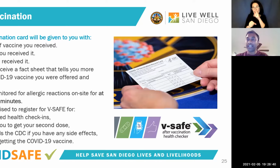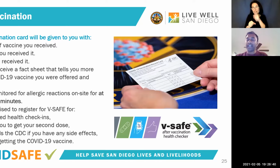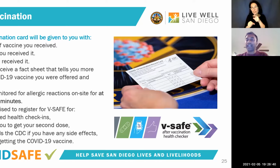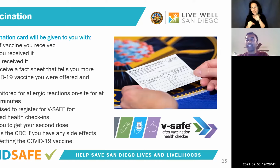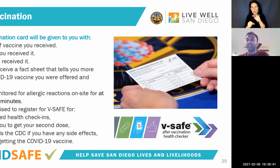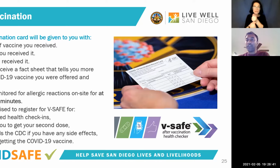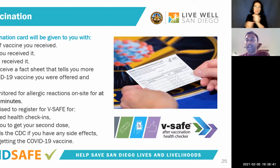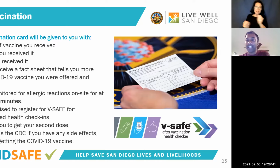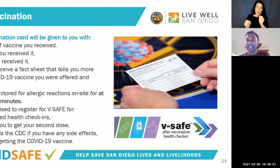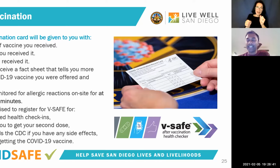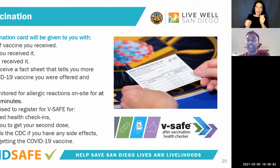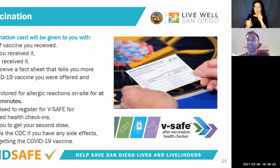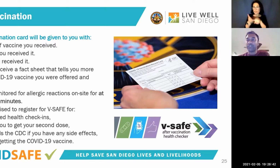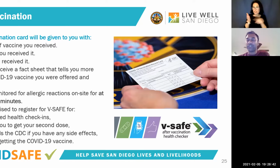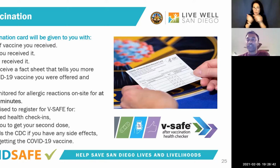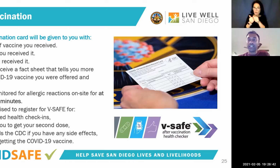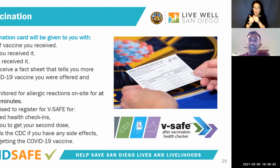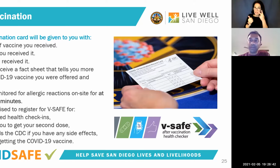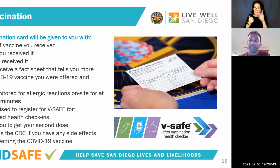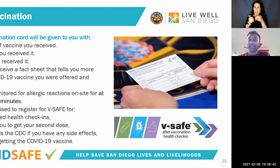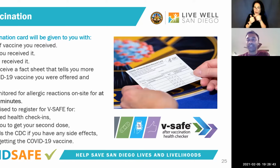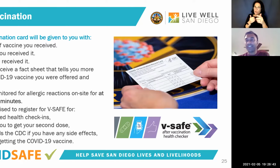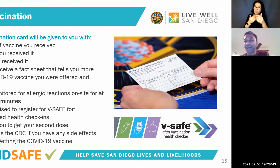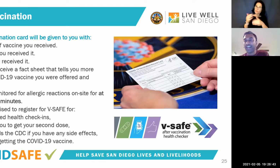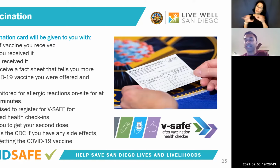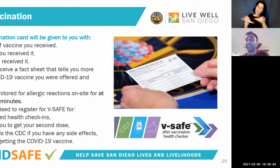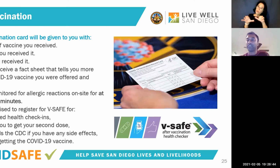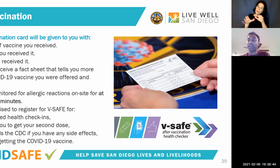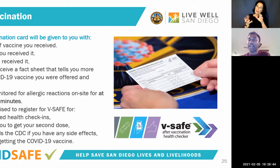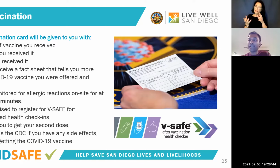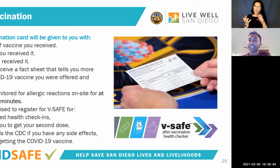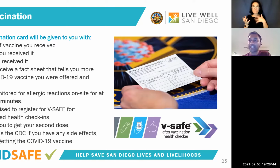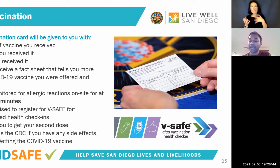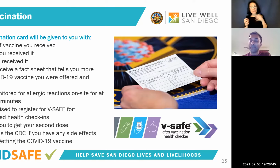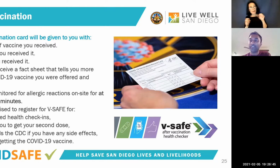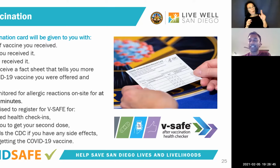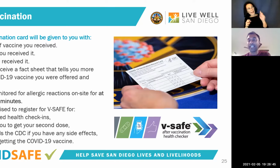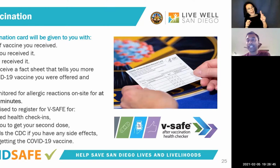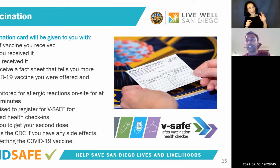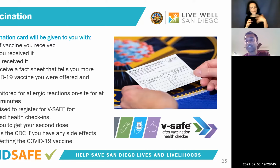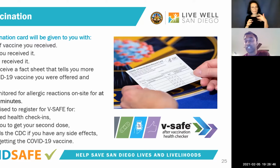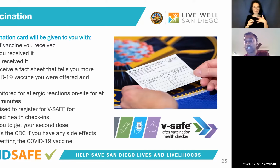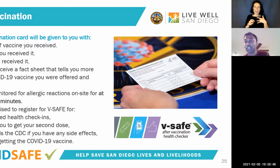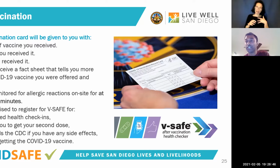doing, if you had any you know, if you’re feeling crummy, if you’re not, if you had any side effects, anything of concern.